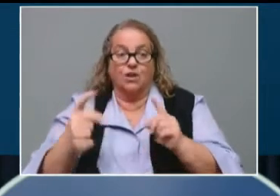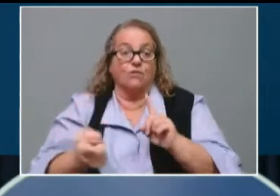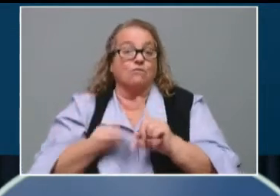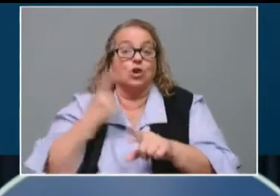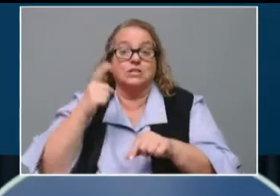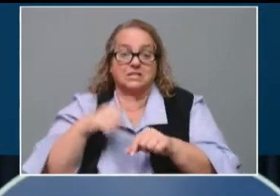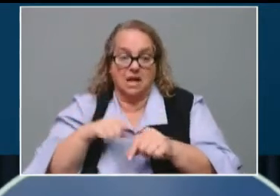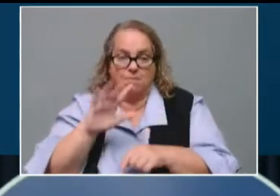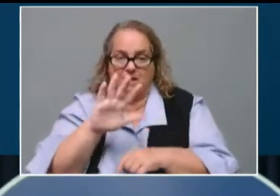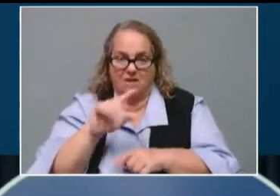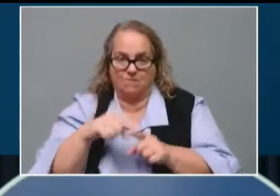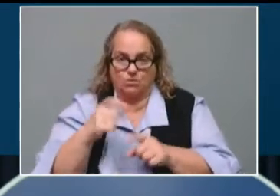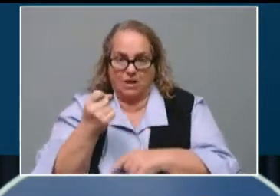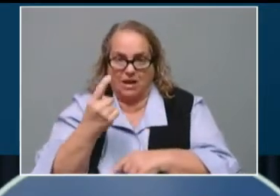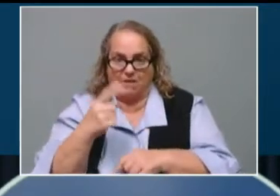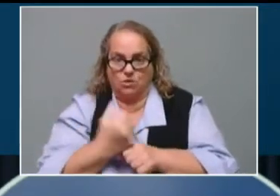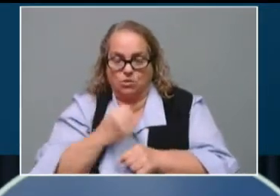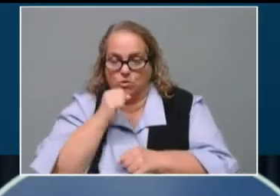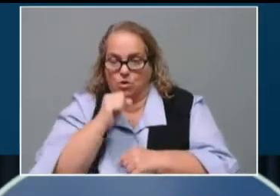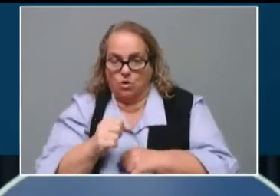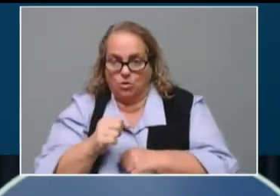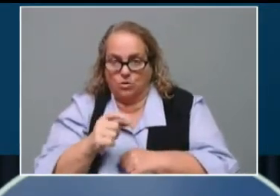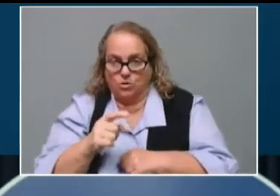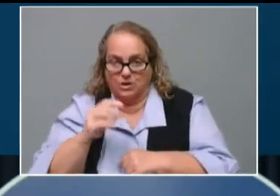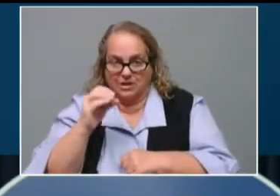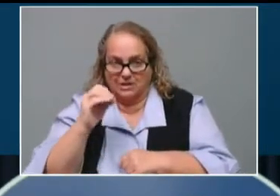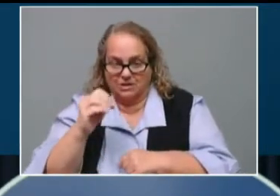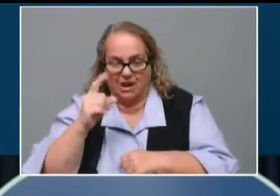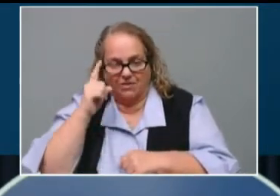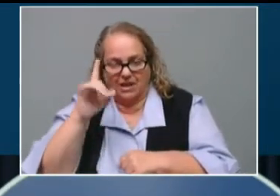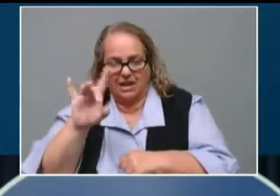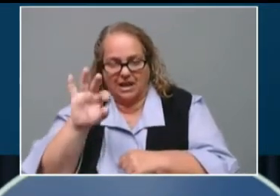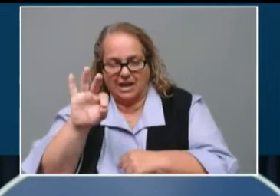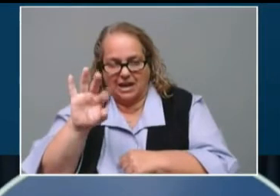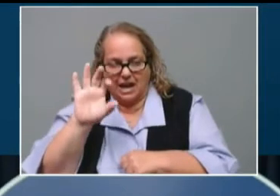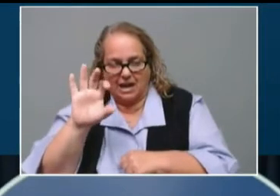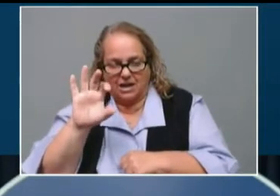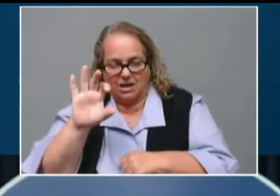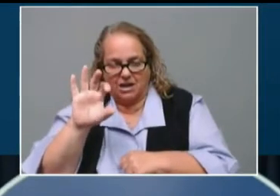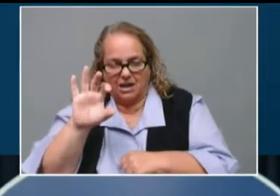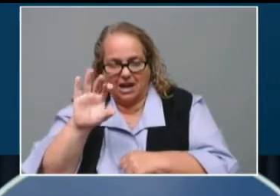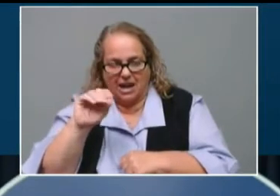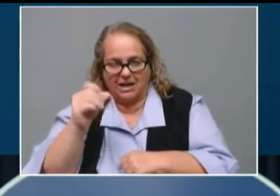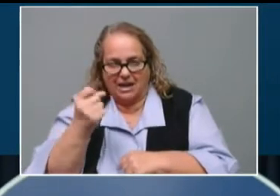olds. I think there is 900 and something, maybe 911 uh